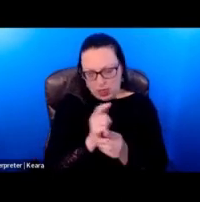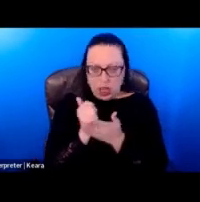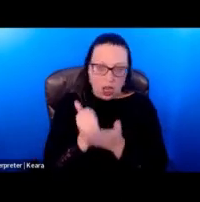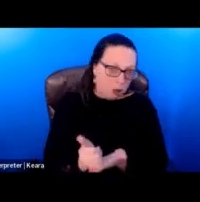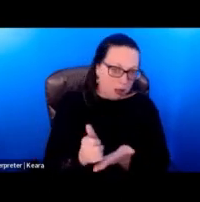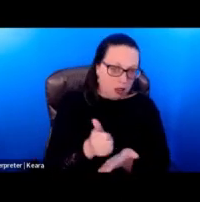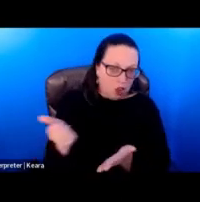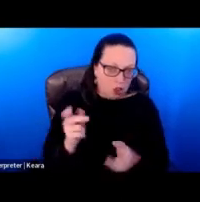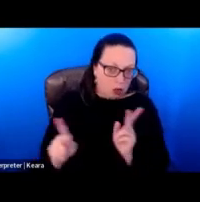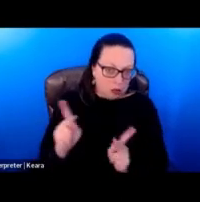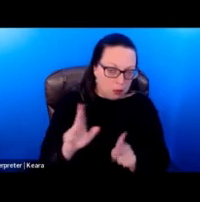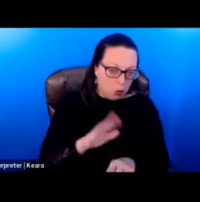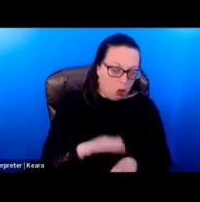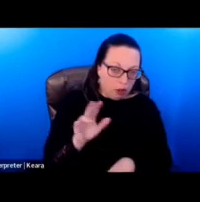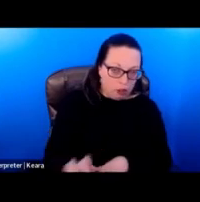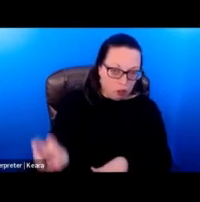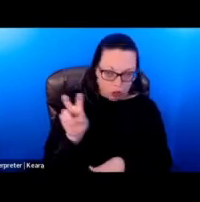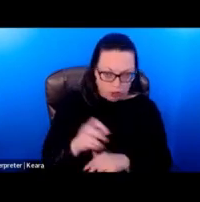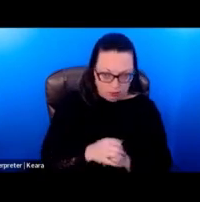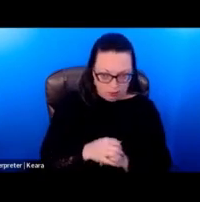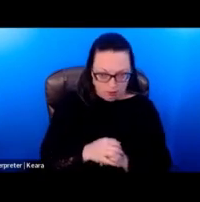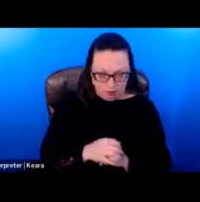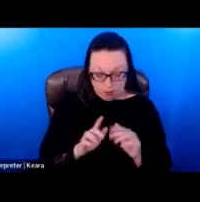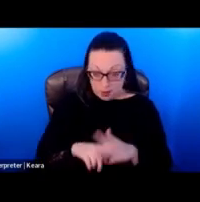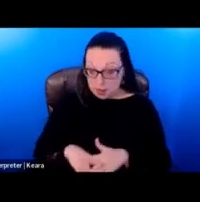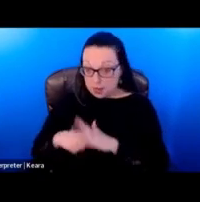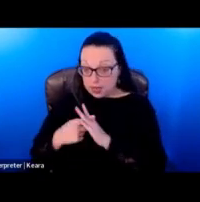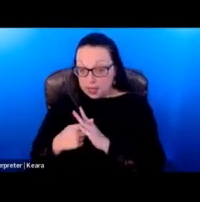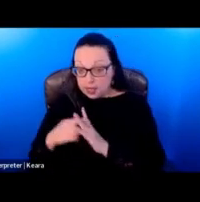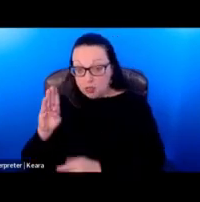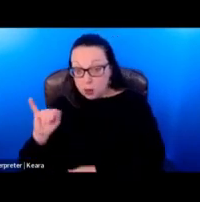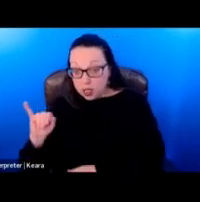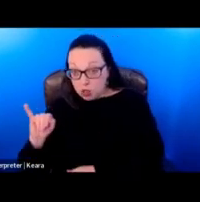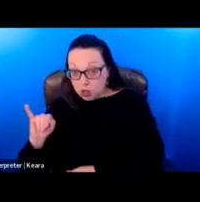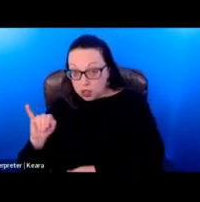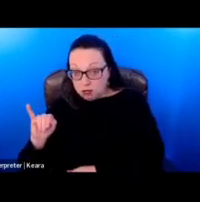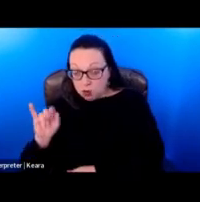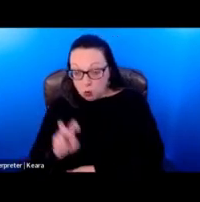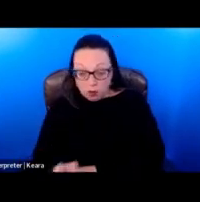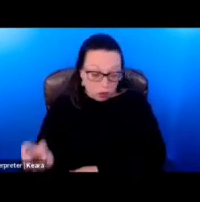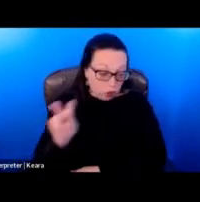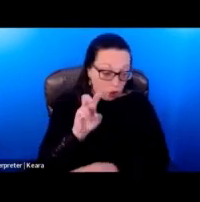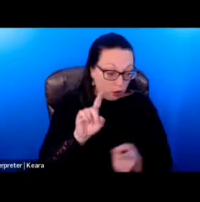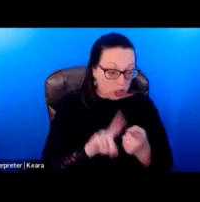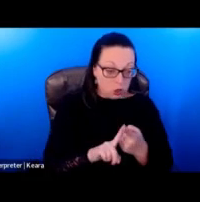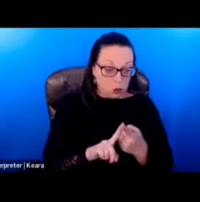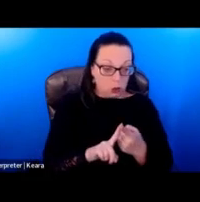their journey with But that's the journey at the beginning of brain injury or the journey to, to make meaning of it, and to